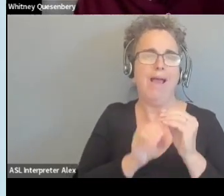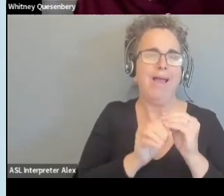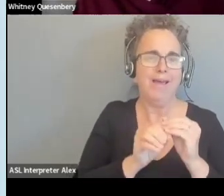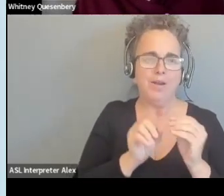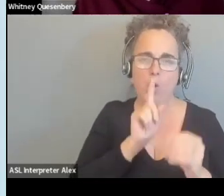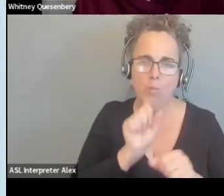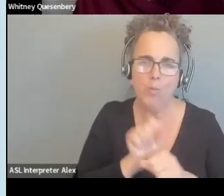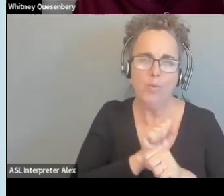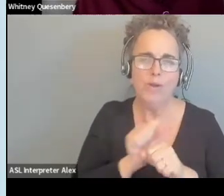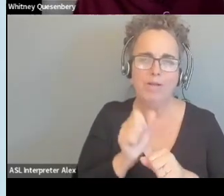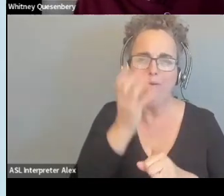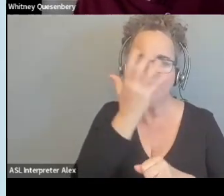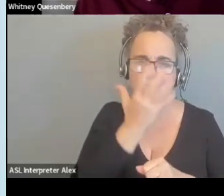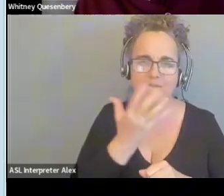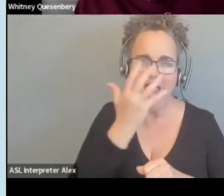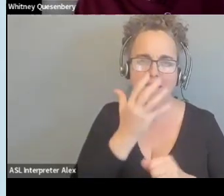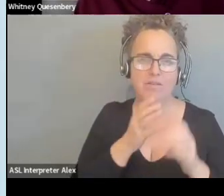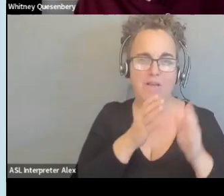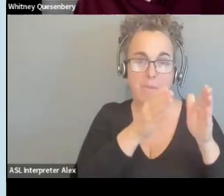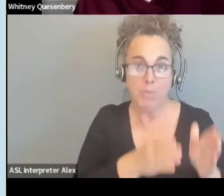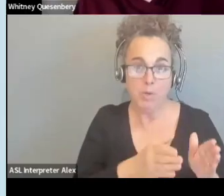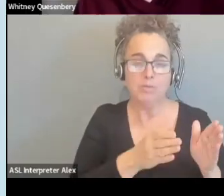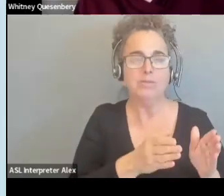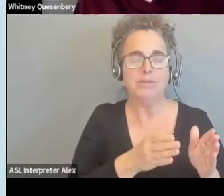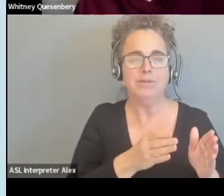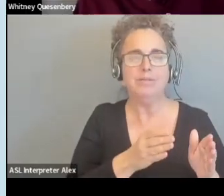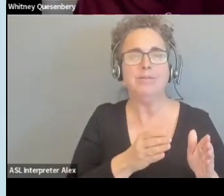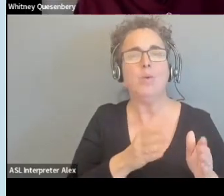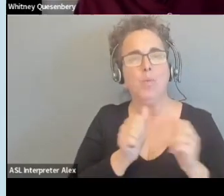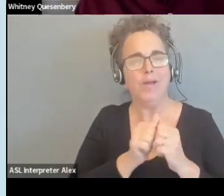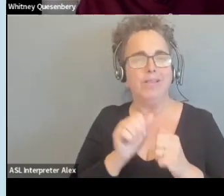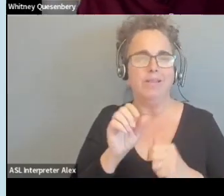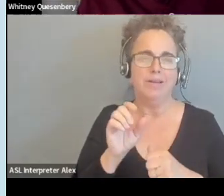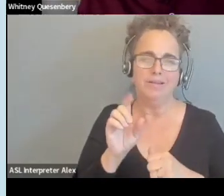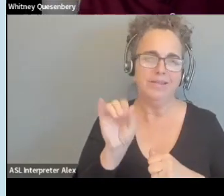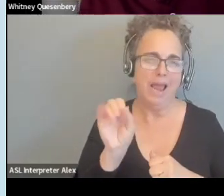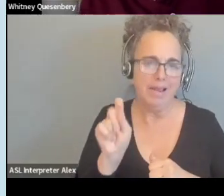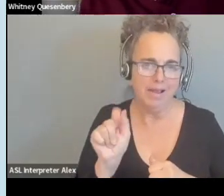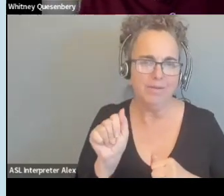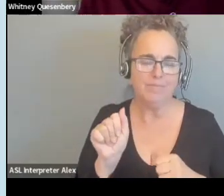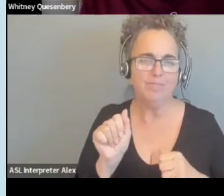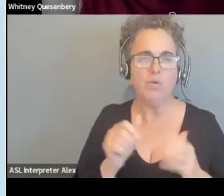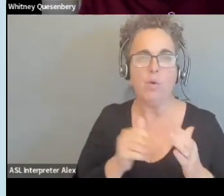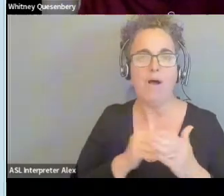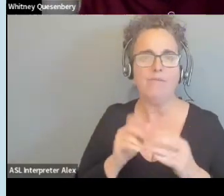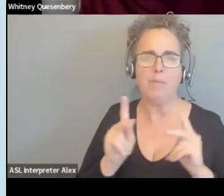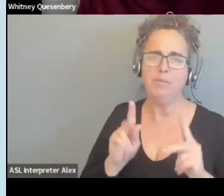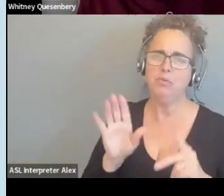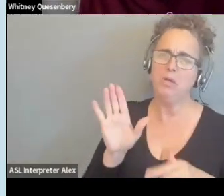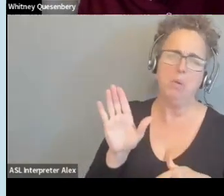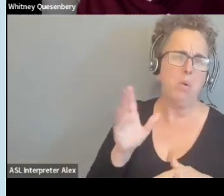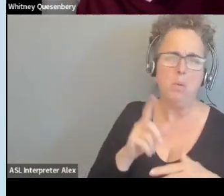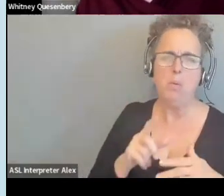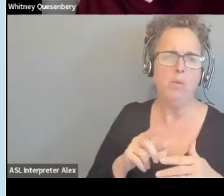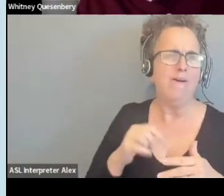So often when people ask me about accessibility issues, what they say is, WCAG 2.4, 7.3,